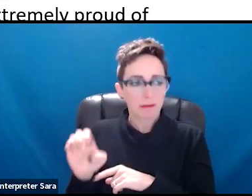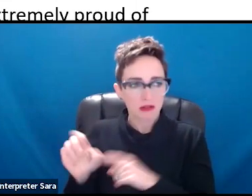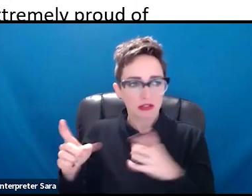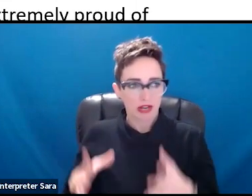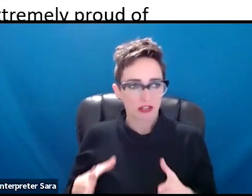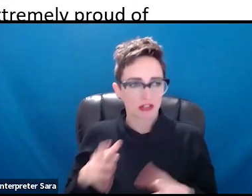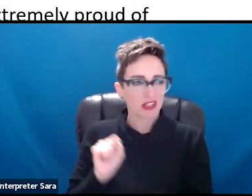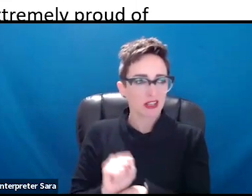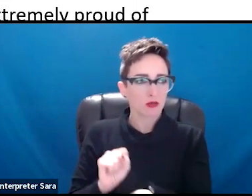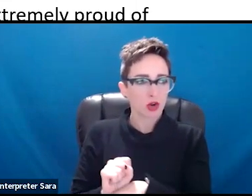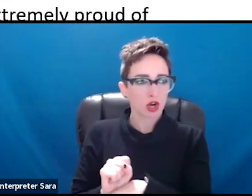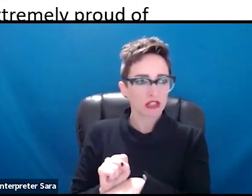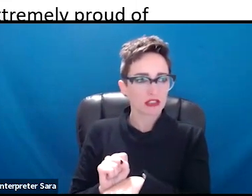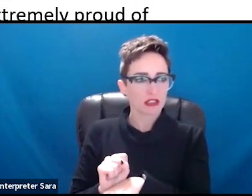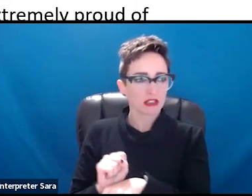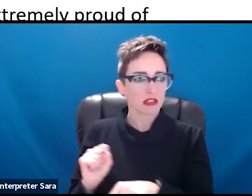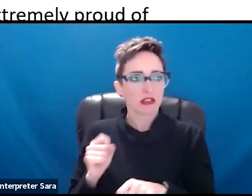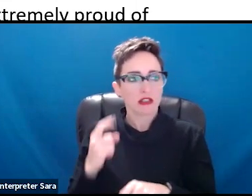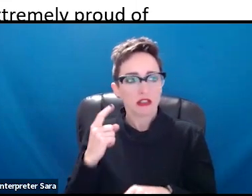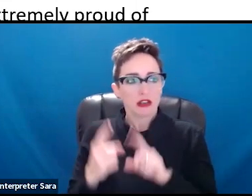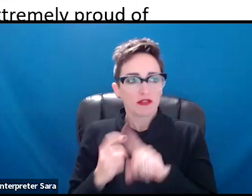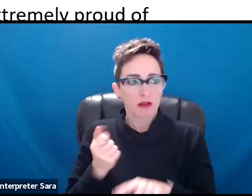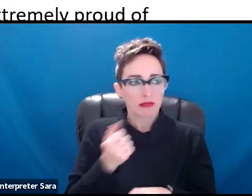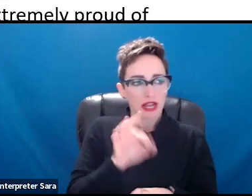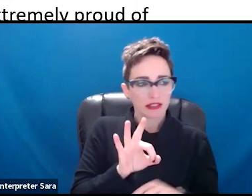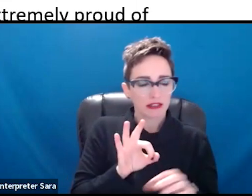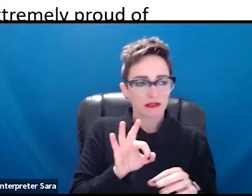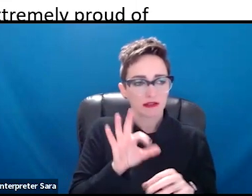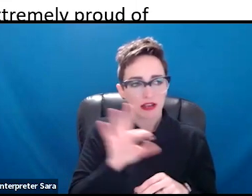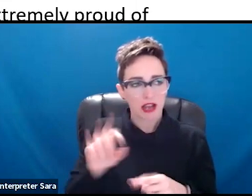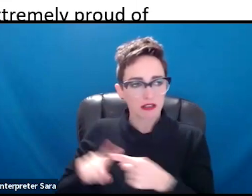at Smith, Bucklin and Associates from 1999 to 2001,